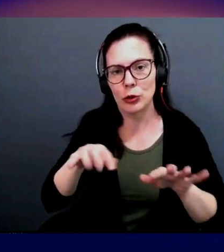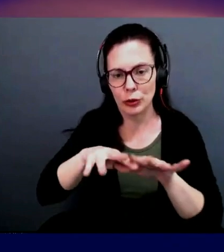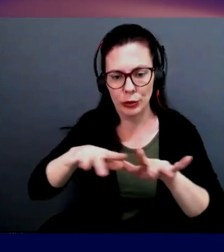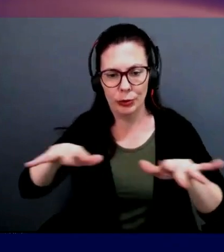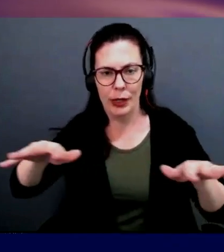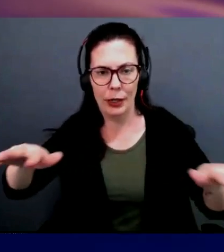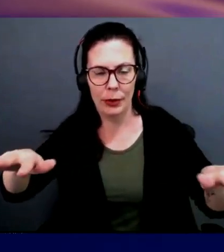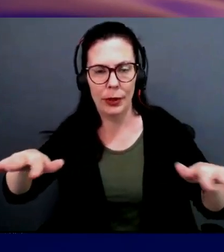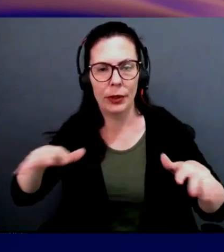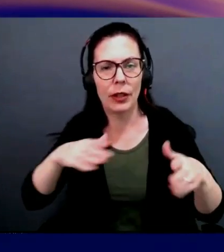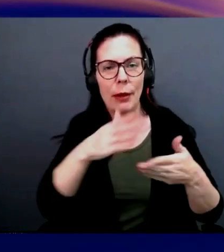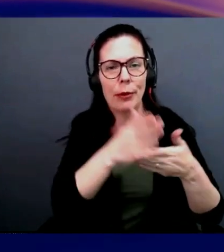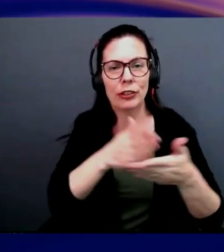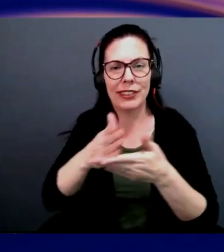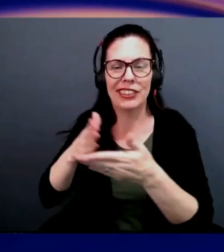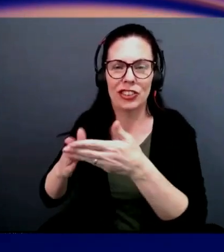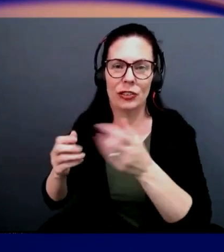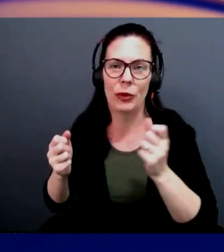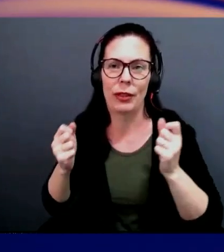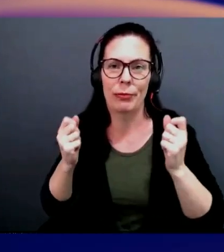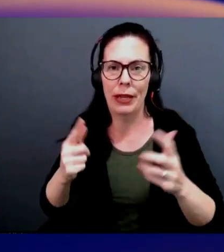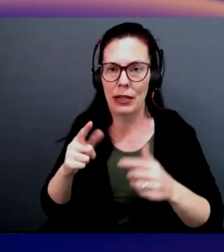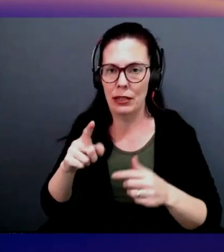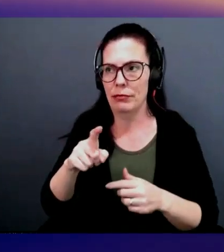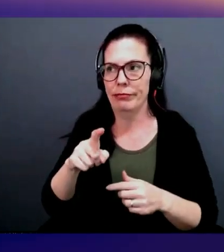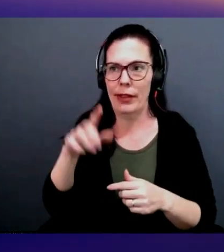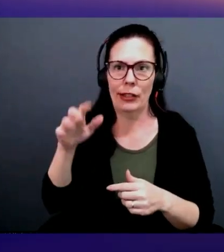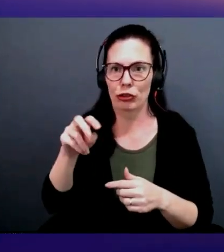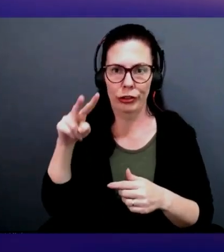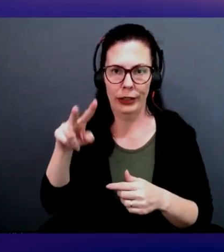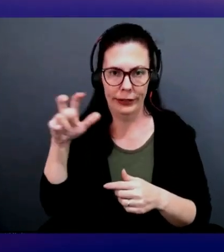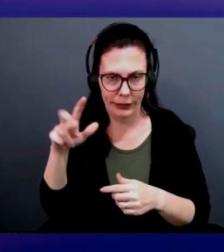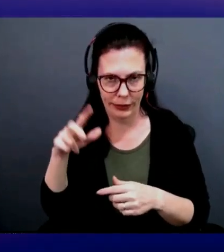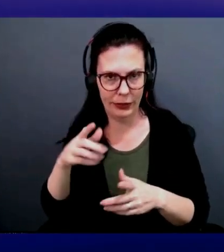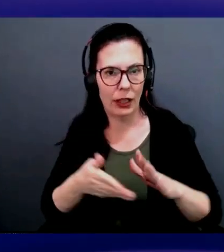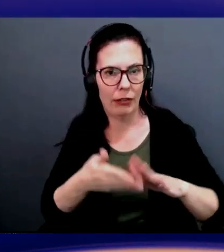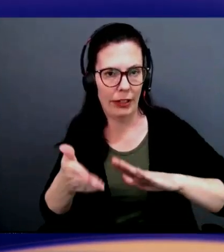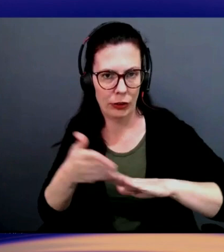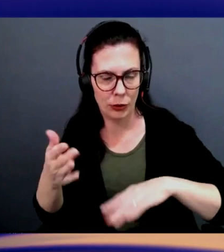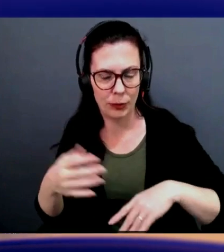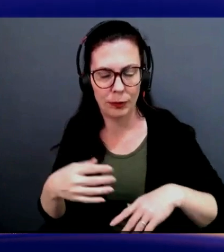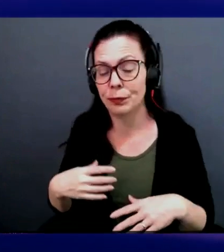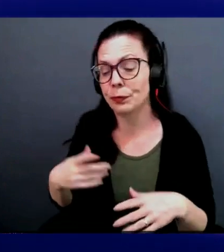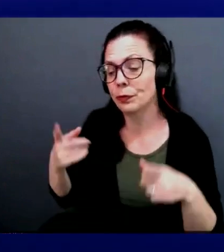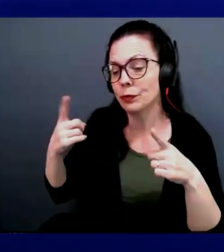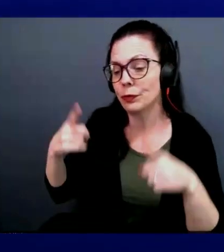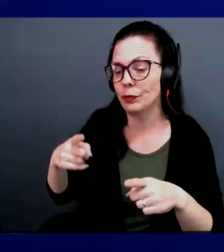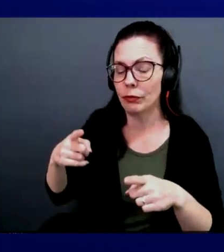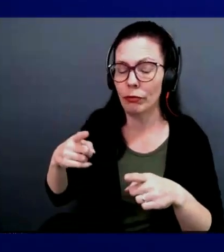across hundreds of executors. So now what's happening is that whatever policy that you configured,